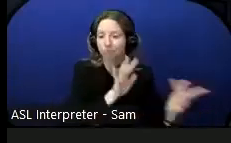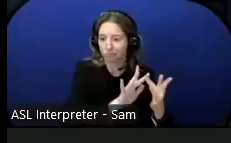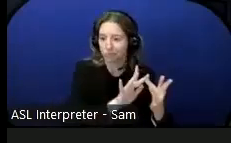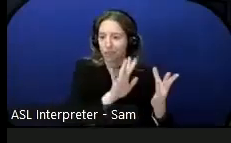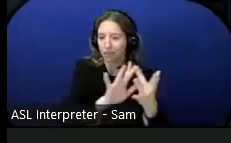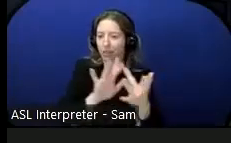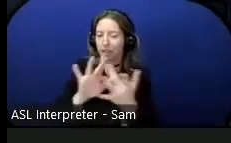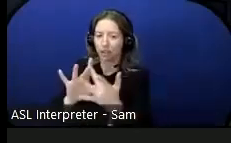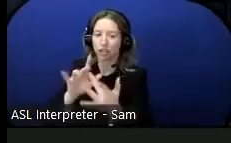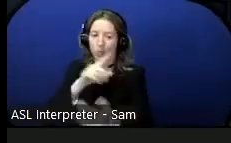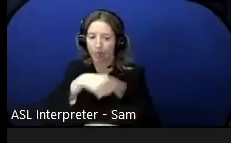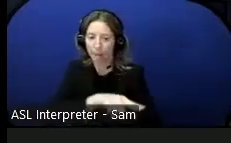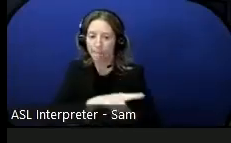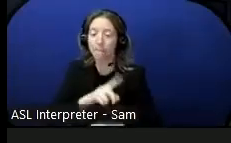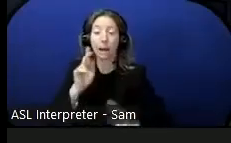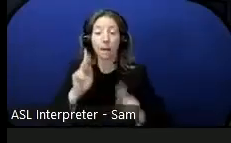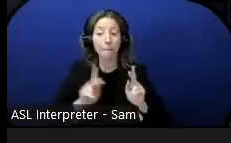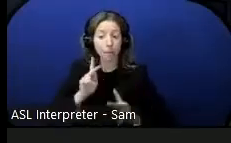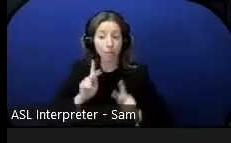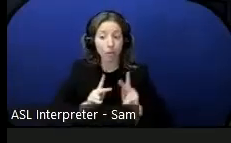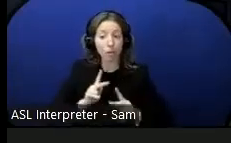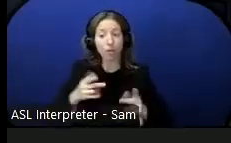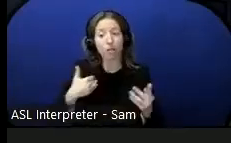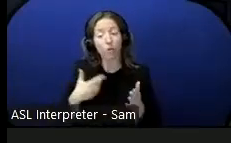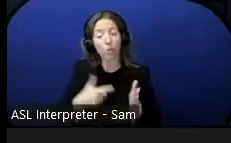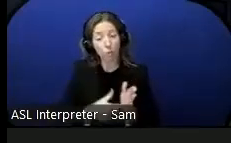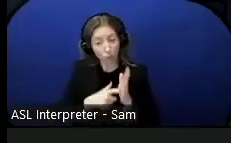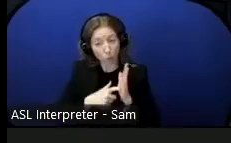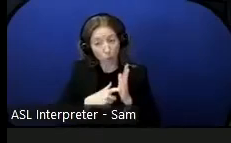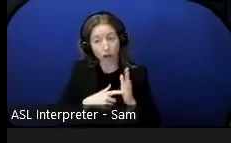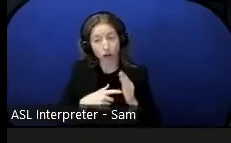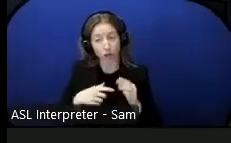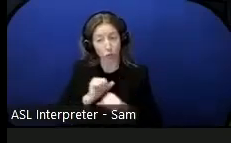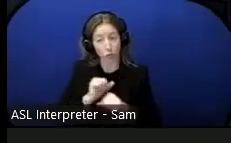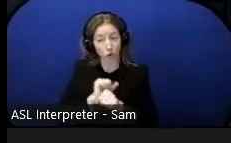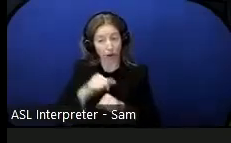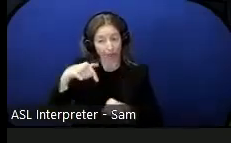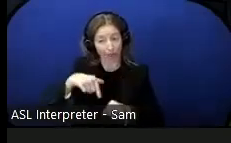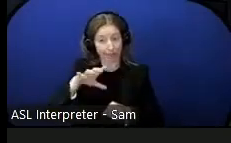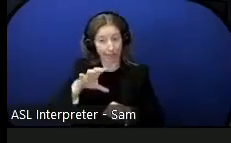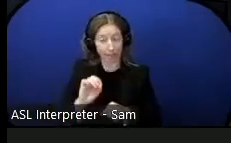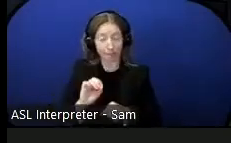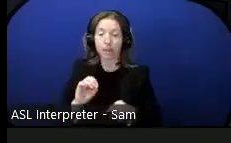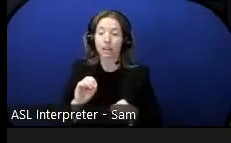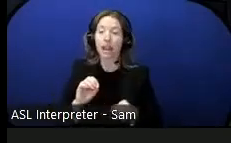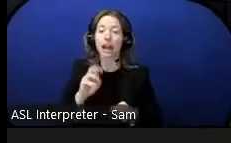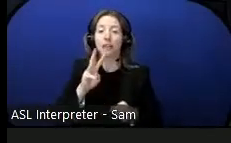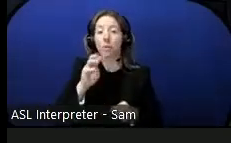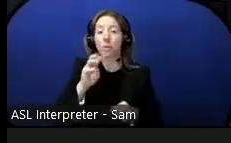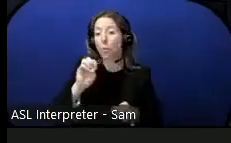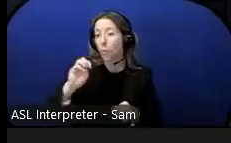to have at least the web development... web accessibility specialty towards certification.